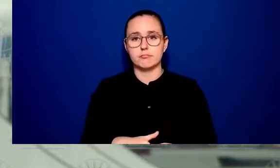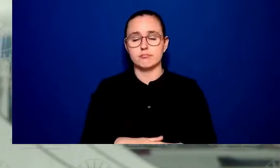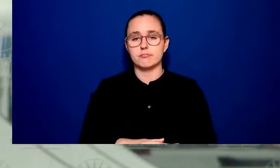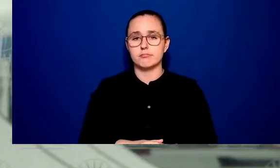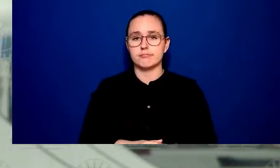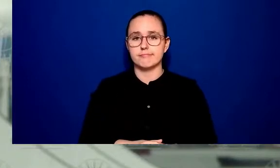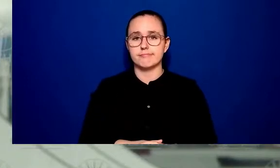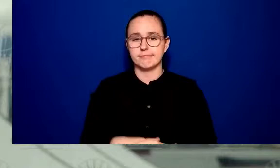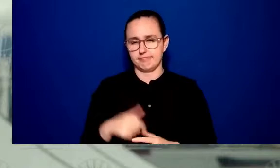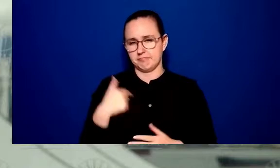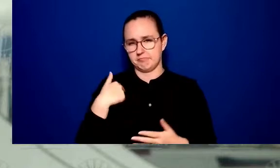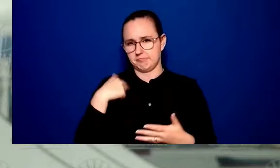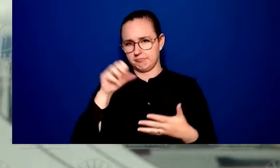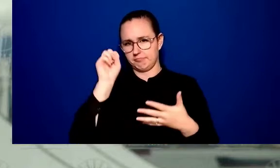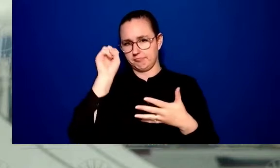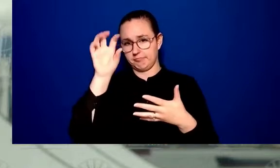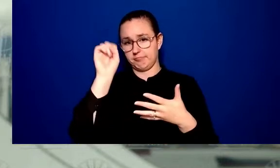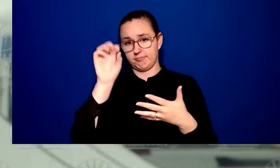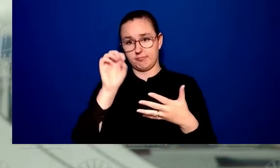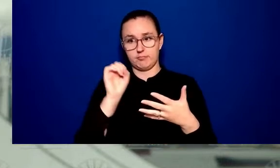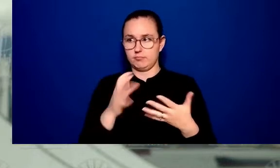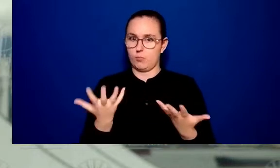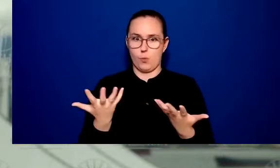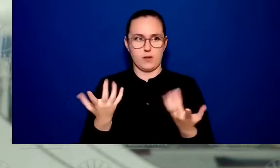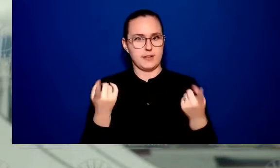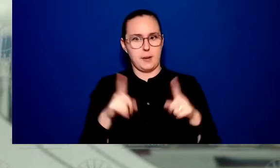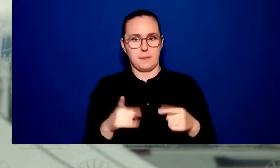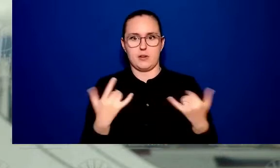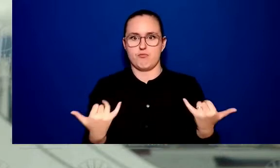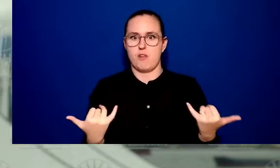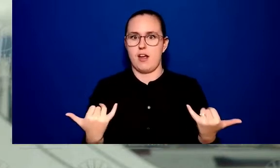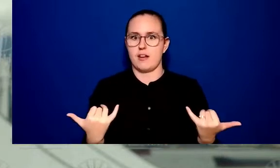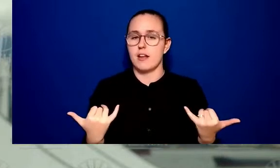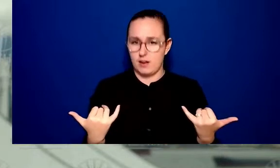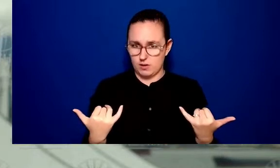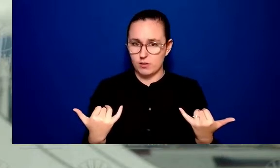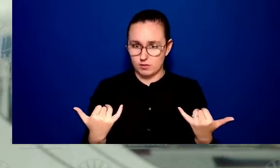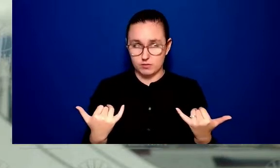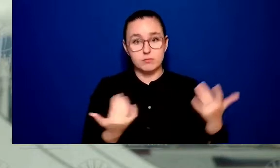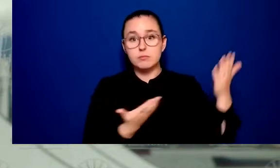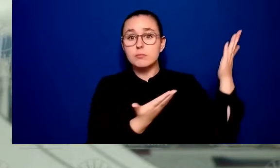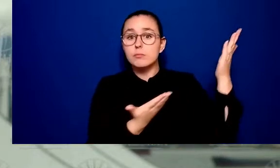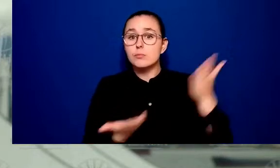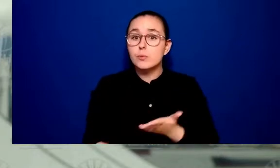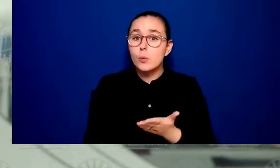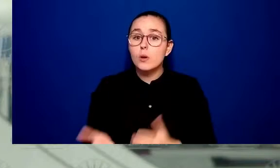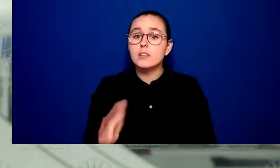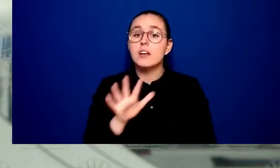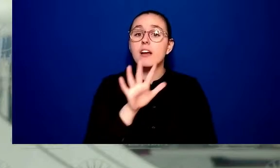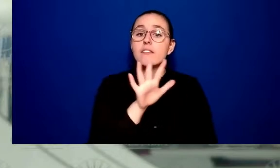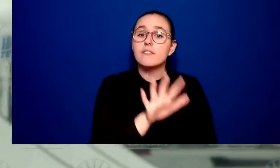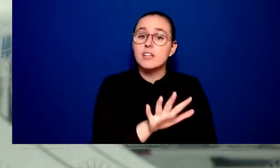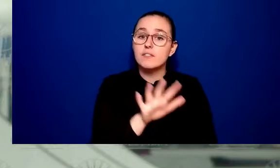We have now transferred. Critical care patients 55 critical care patients have